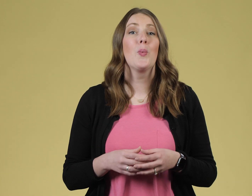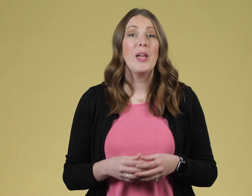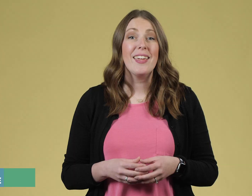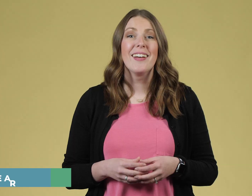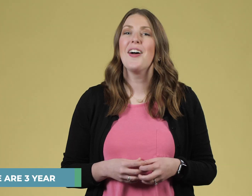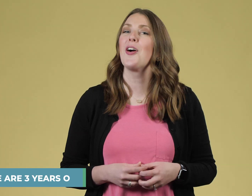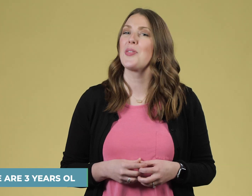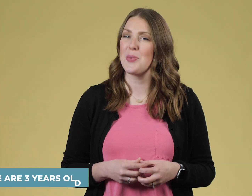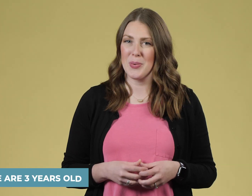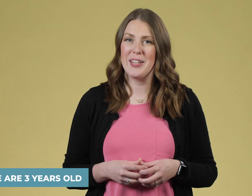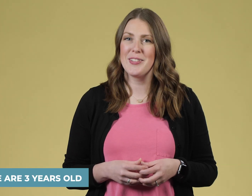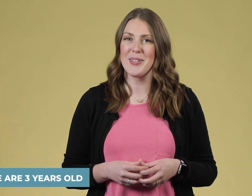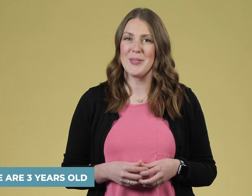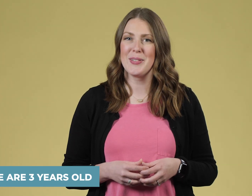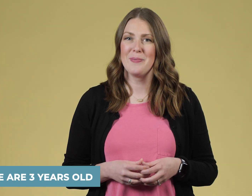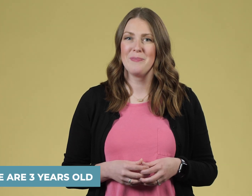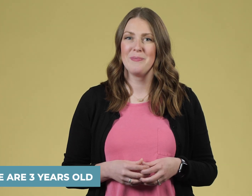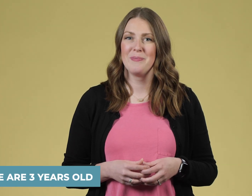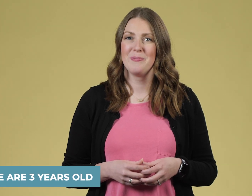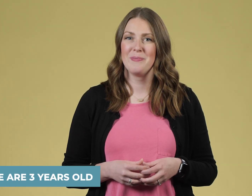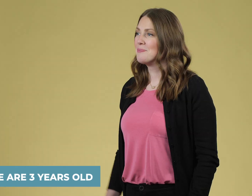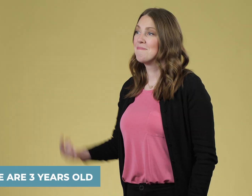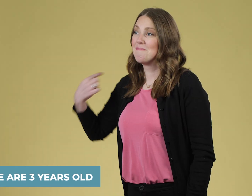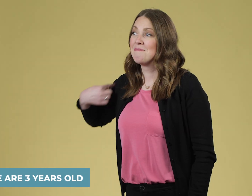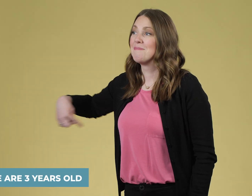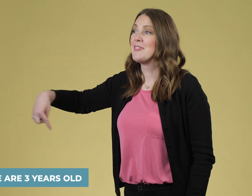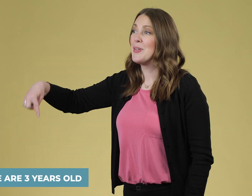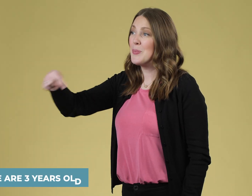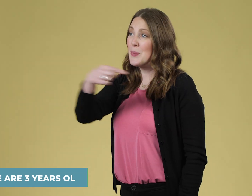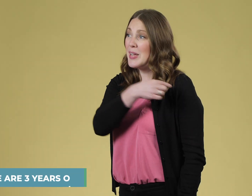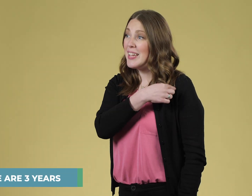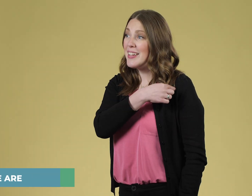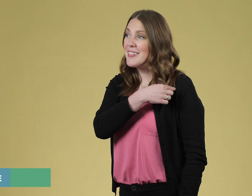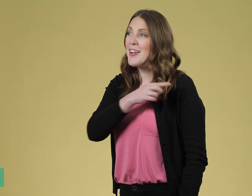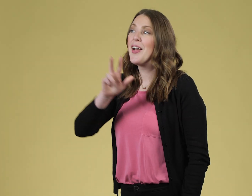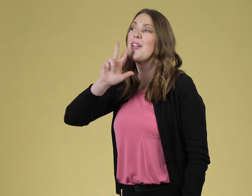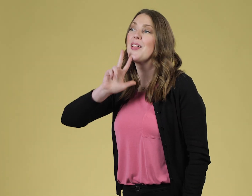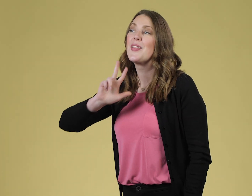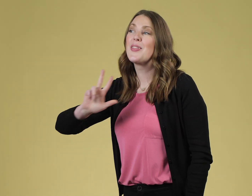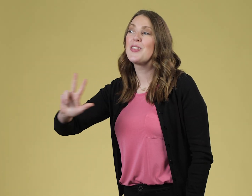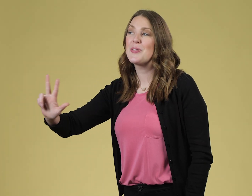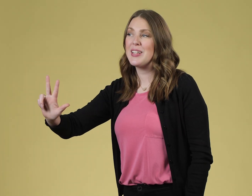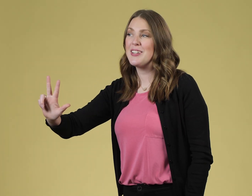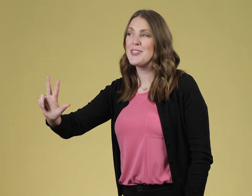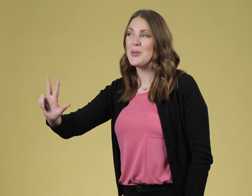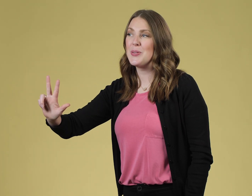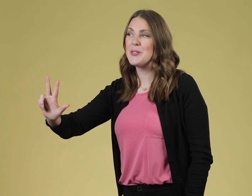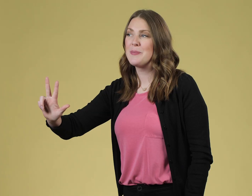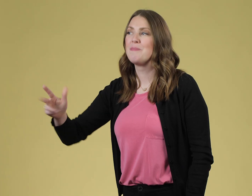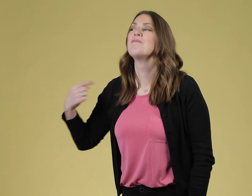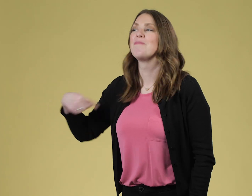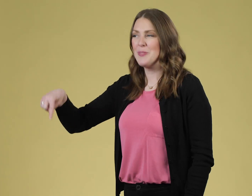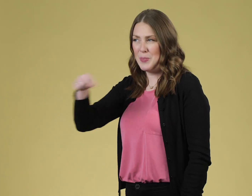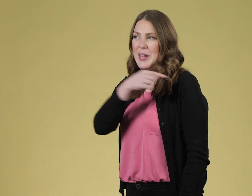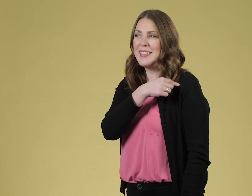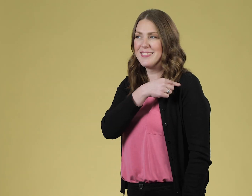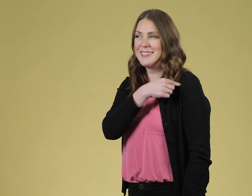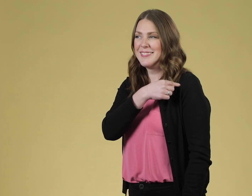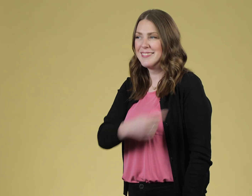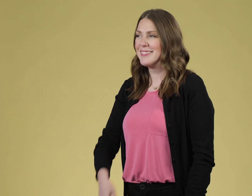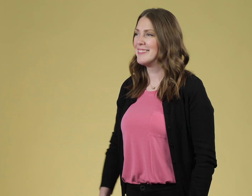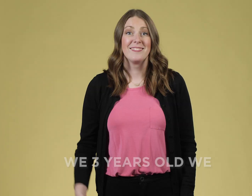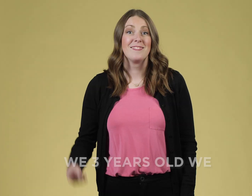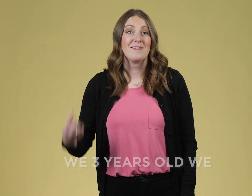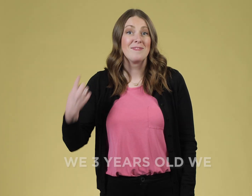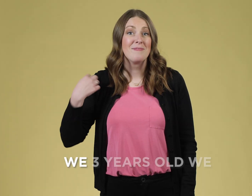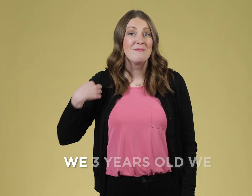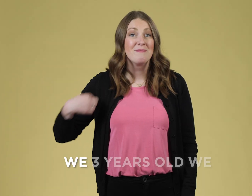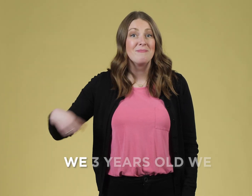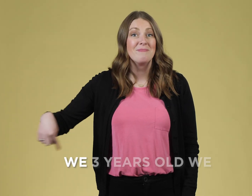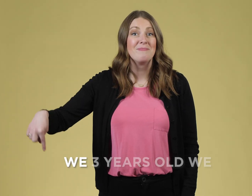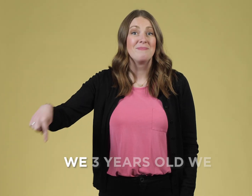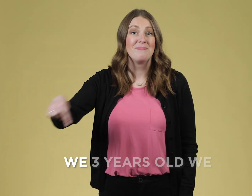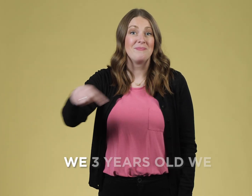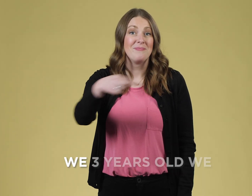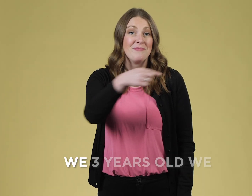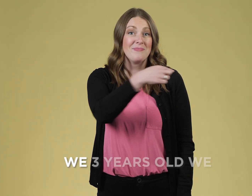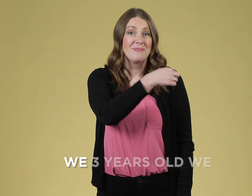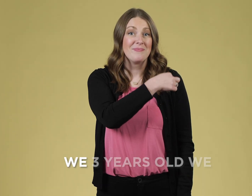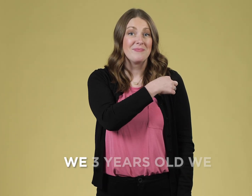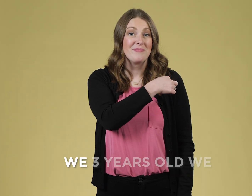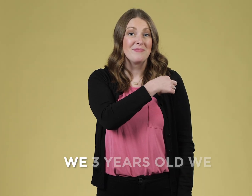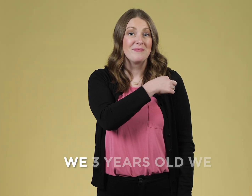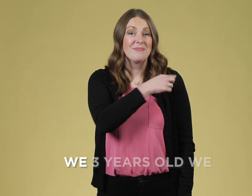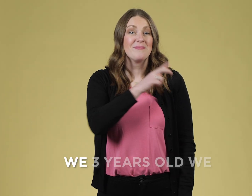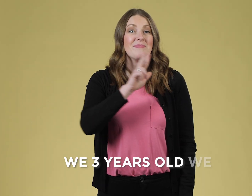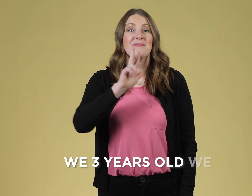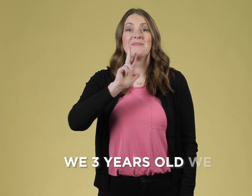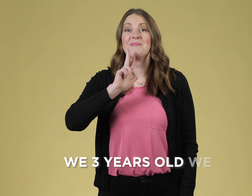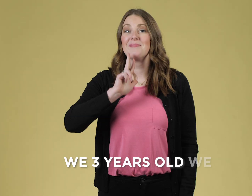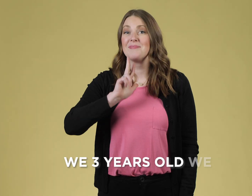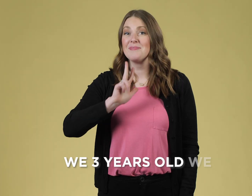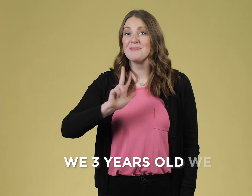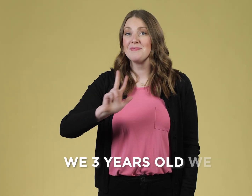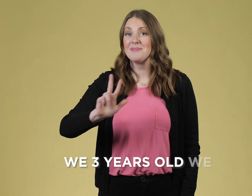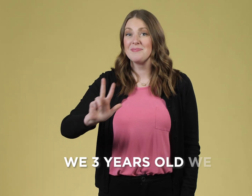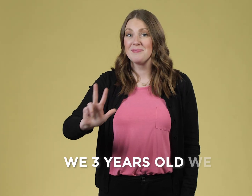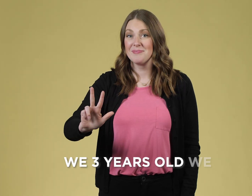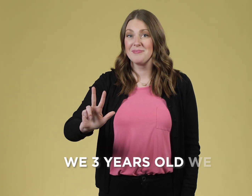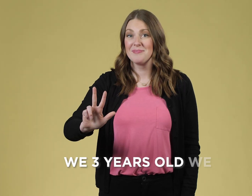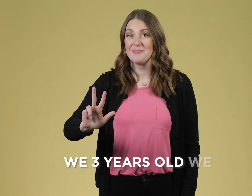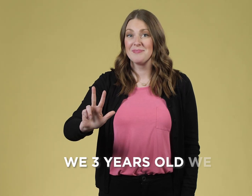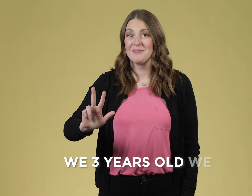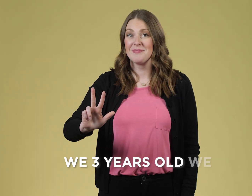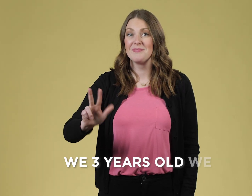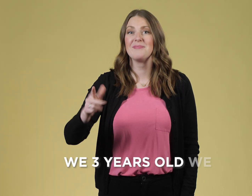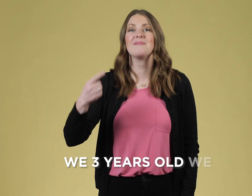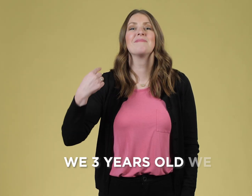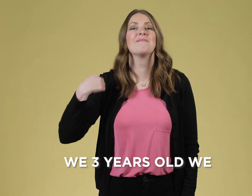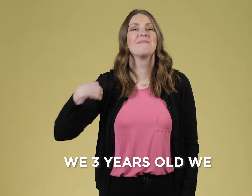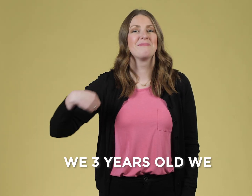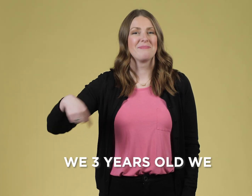We are three years old. 'We three years old we.'